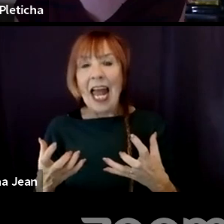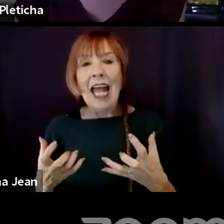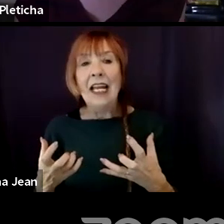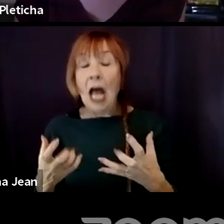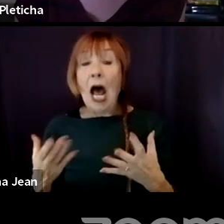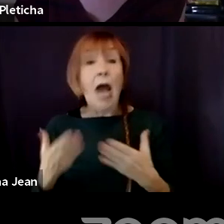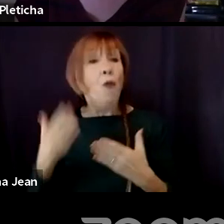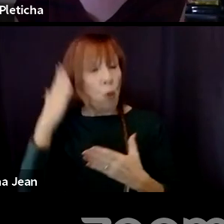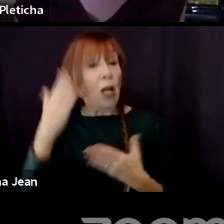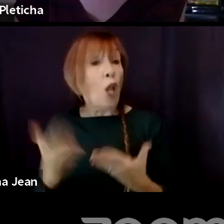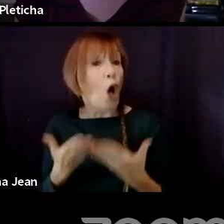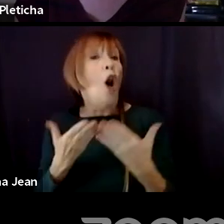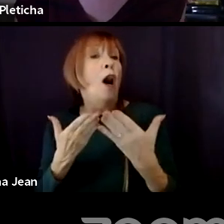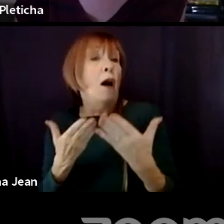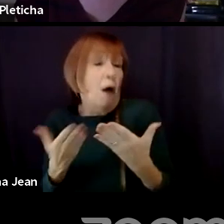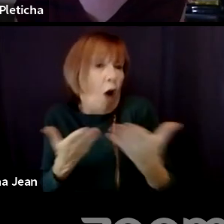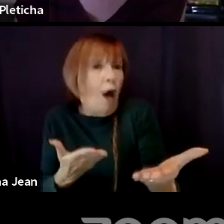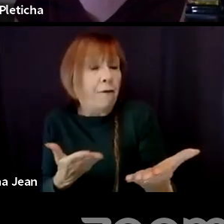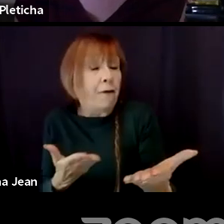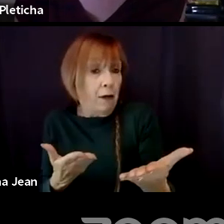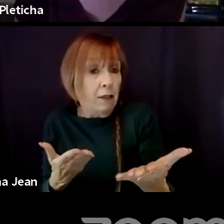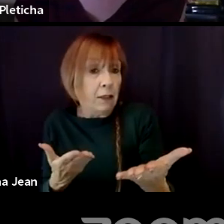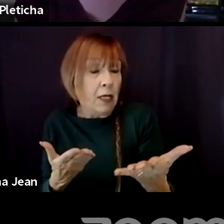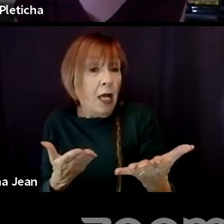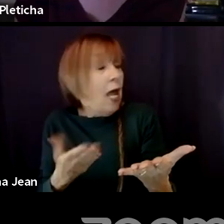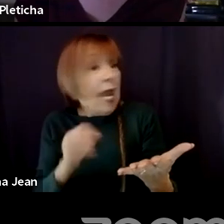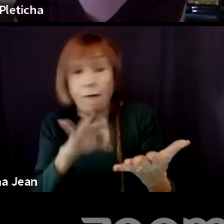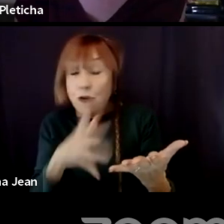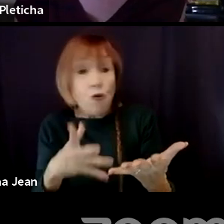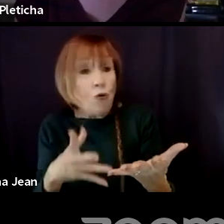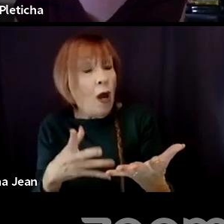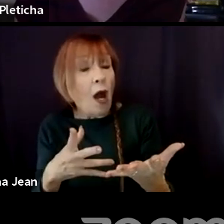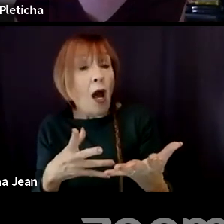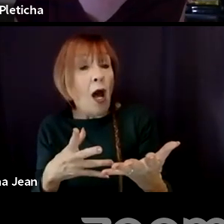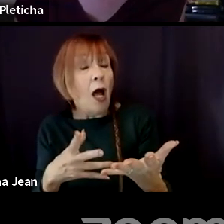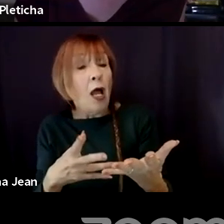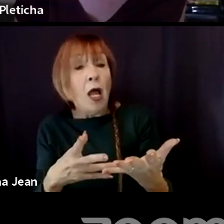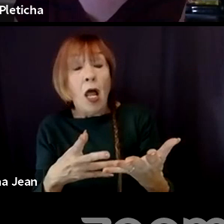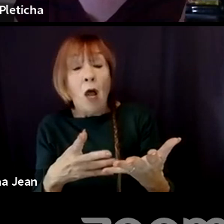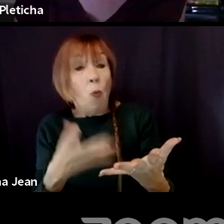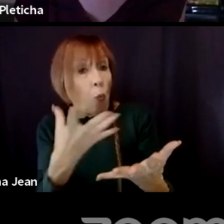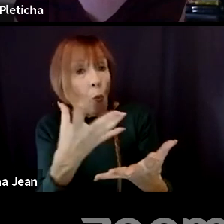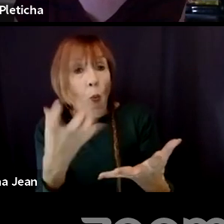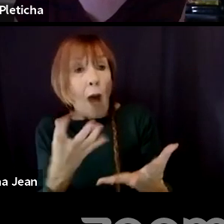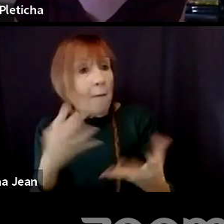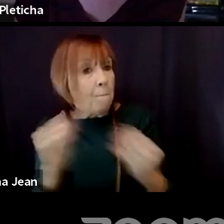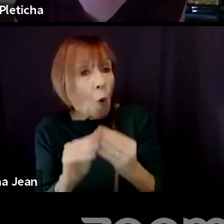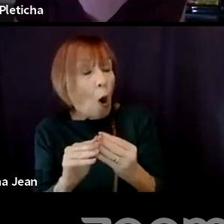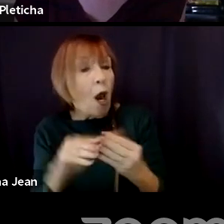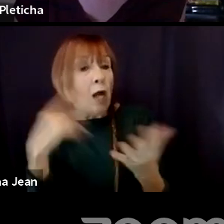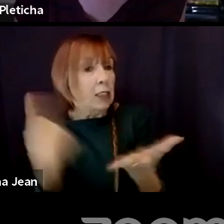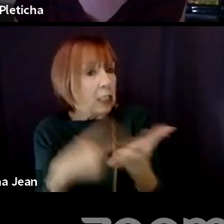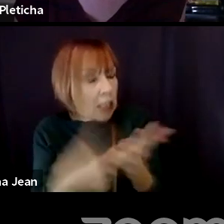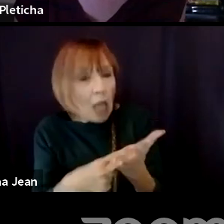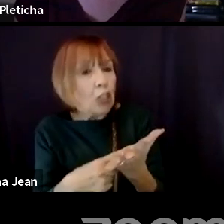hey, if you want to fight like if you have any questions about the stuff I'm sending or whatever, like I'm happy to talk on the phone.